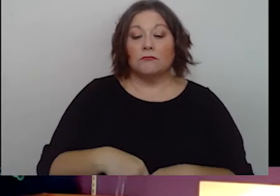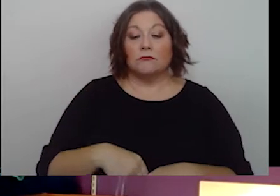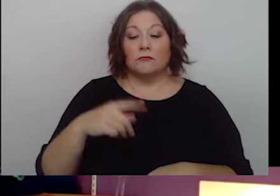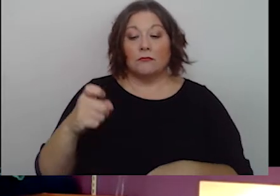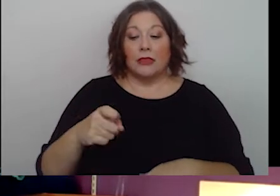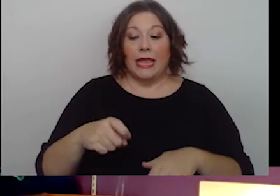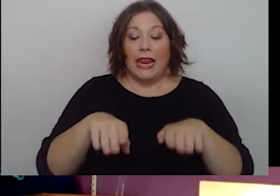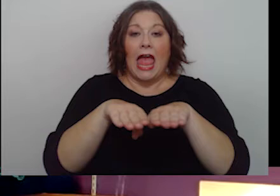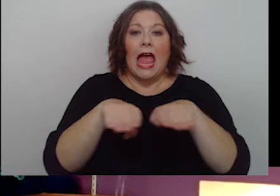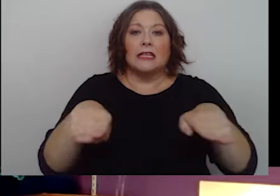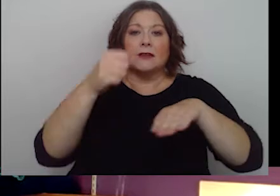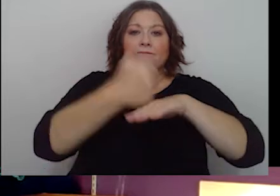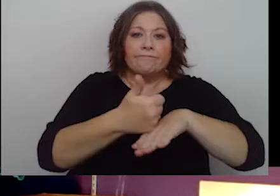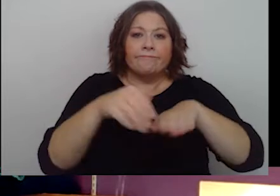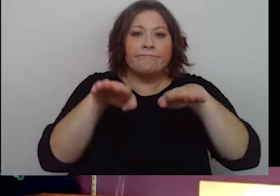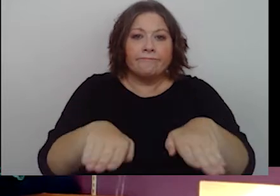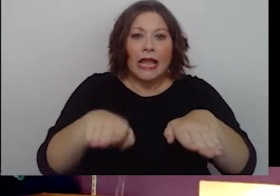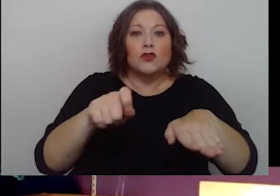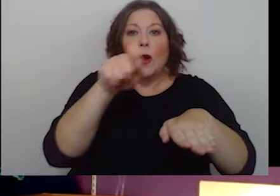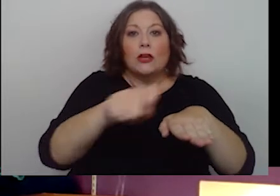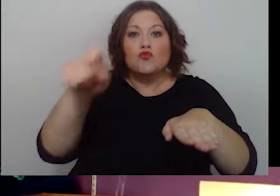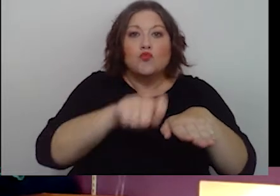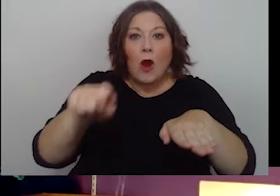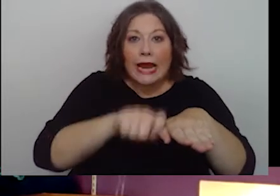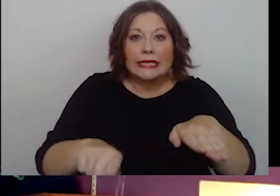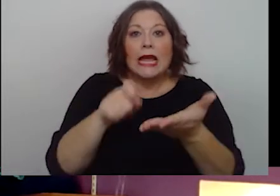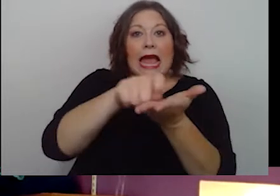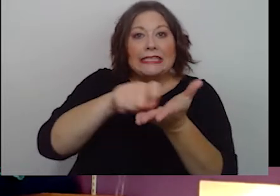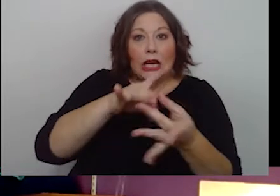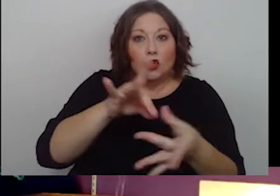It has a platform underneath it so that you can write and take notes underneath.